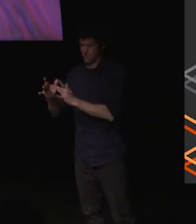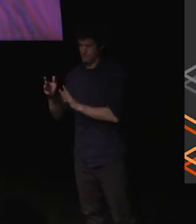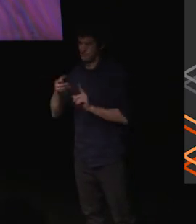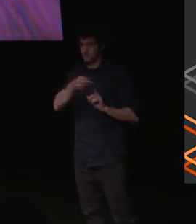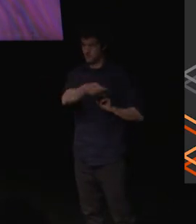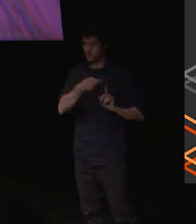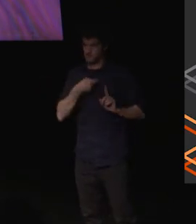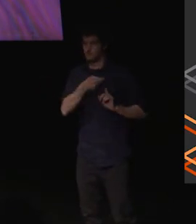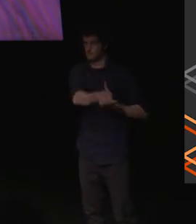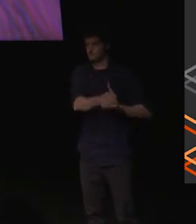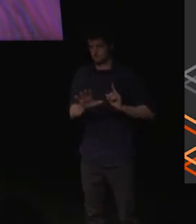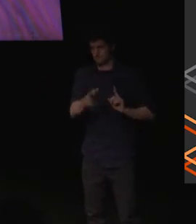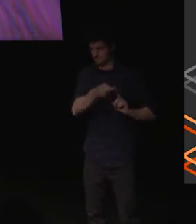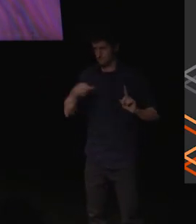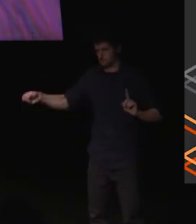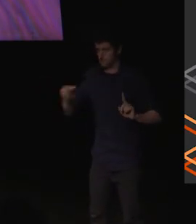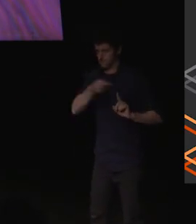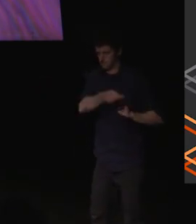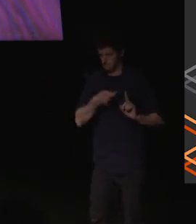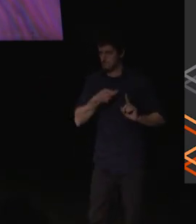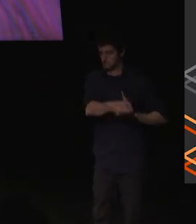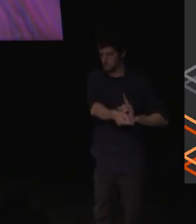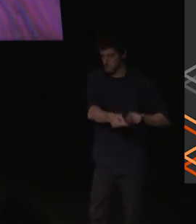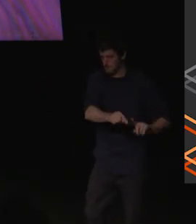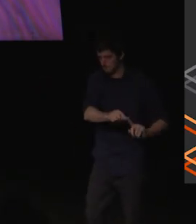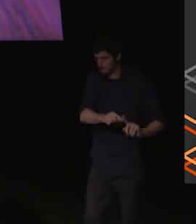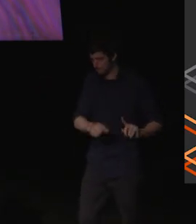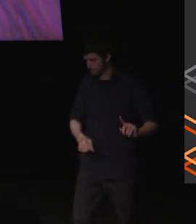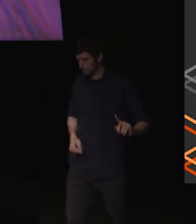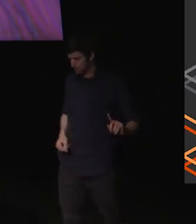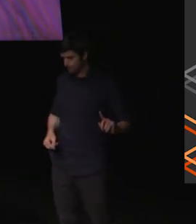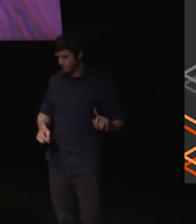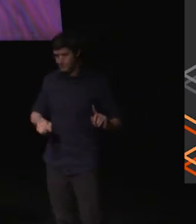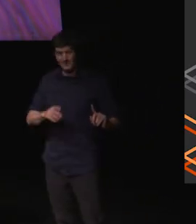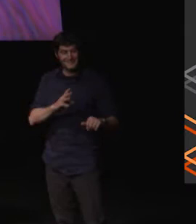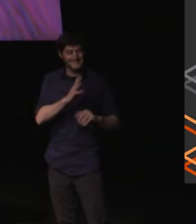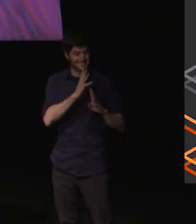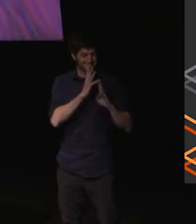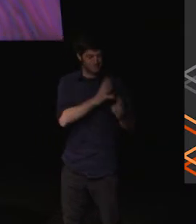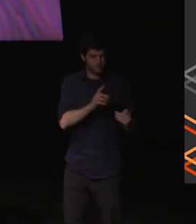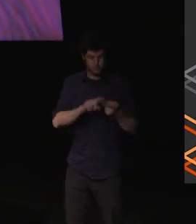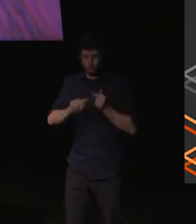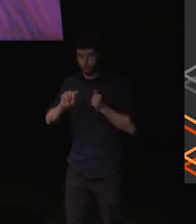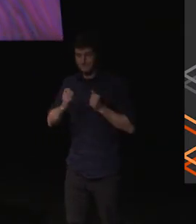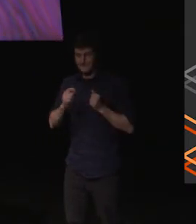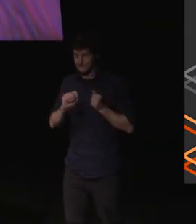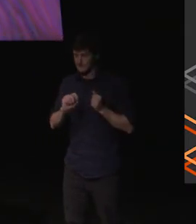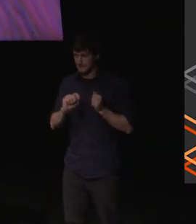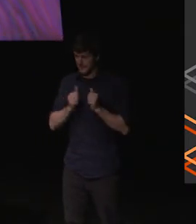The Speech-to-Text capability. That's handled just by saying you want to turn it on,